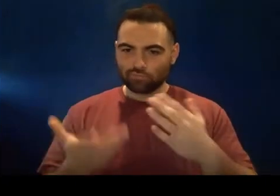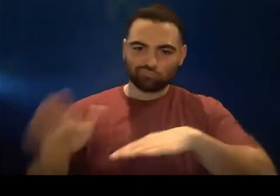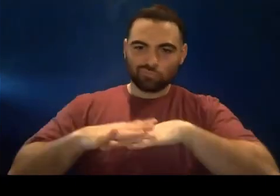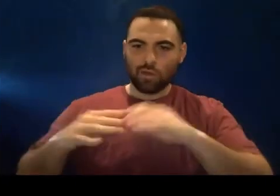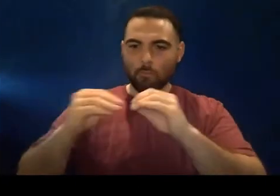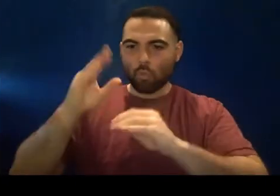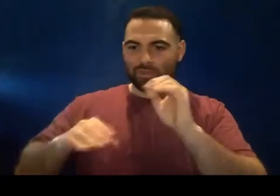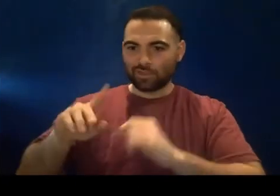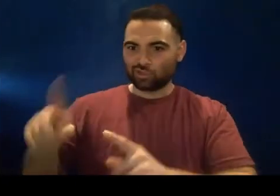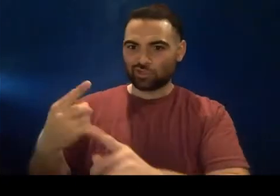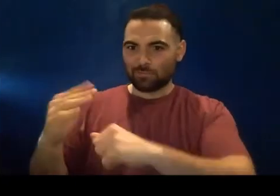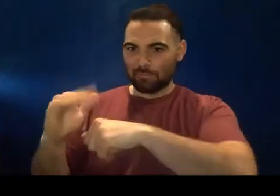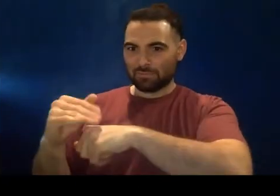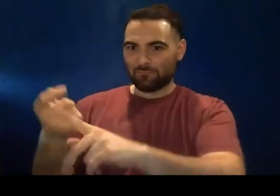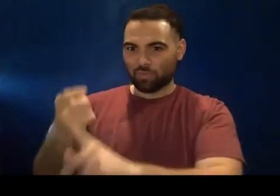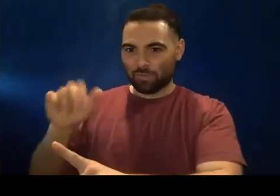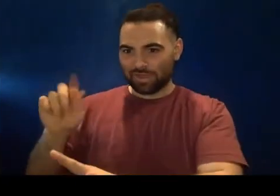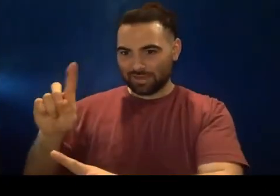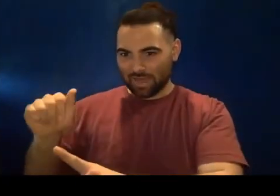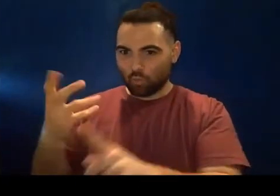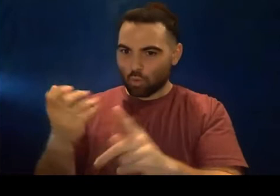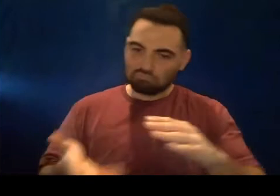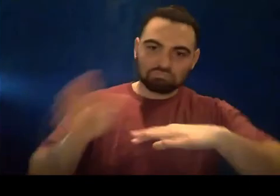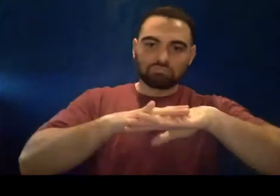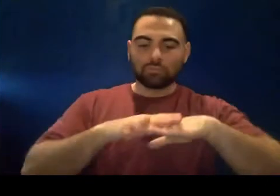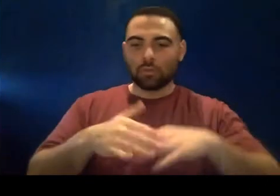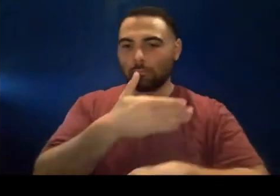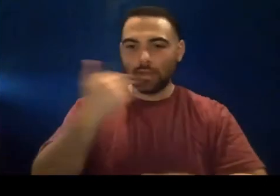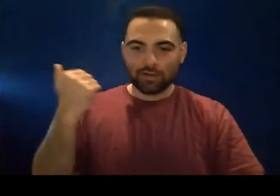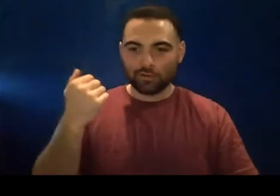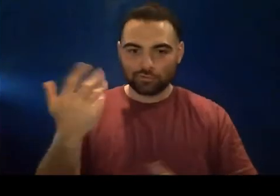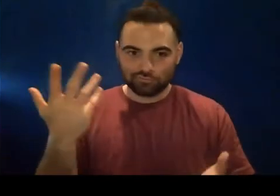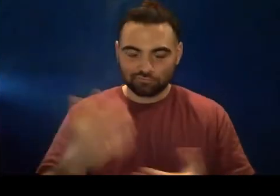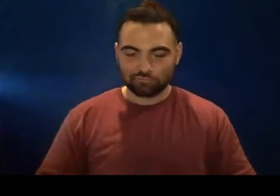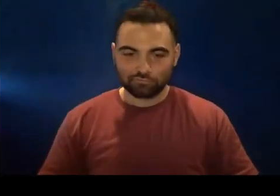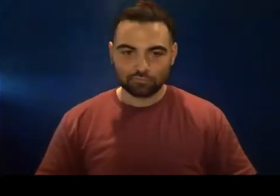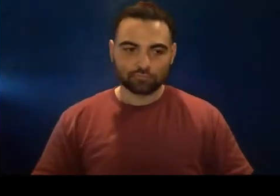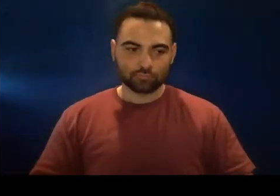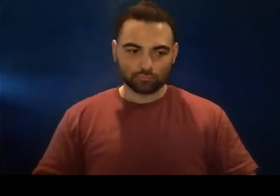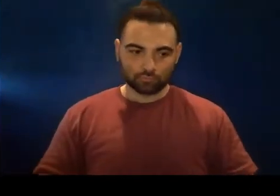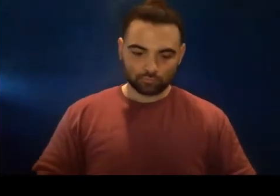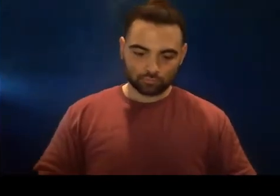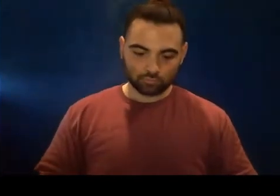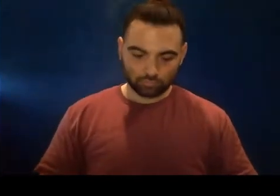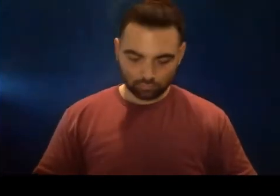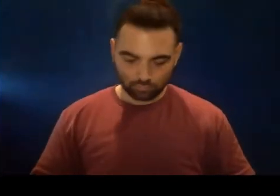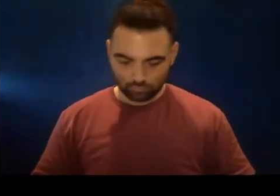and try to engage with these communities to figure out how they can make the stations more accessible to everyone.